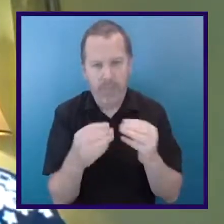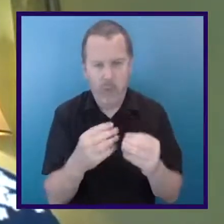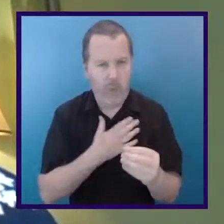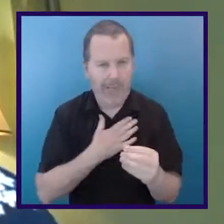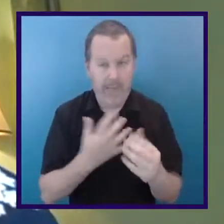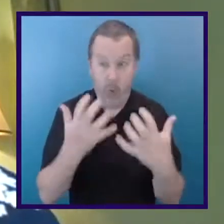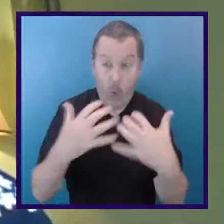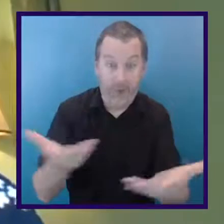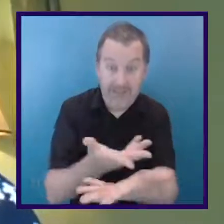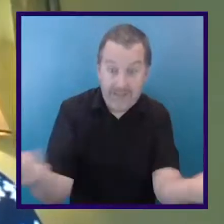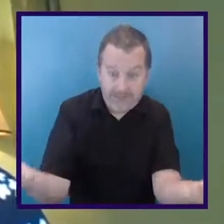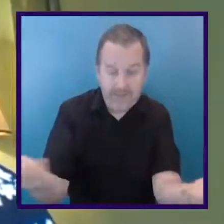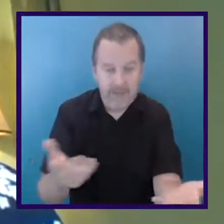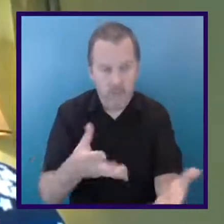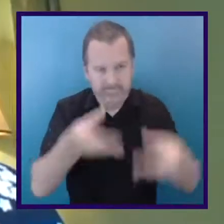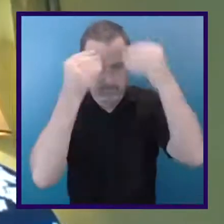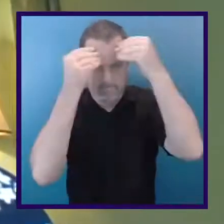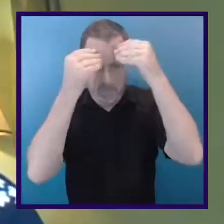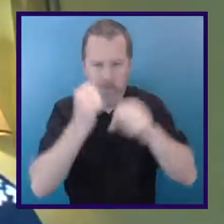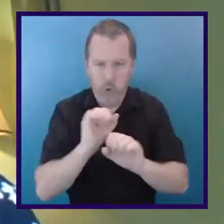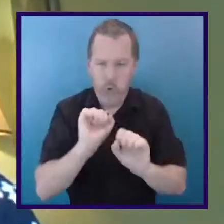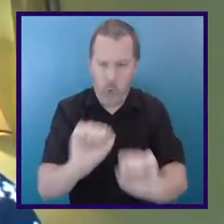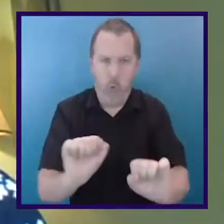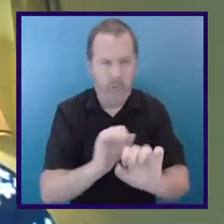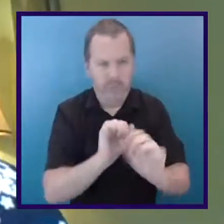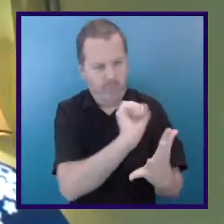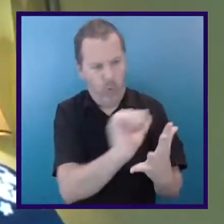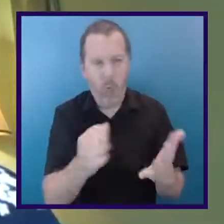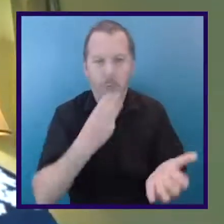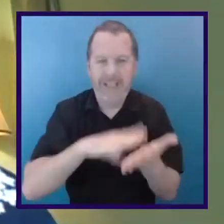like one thing that you would like the audience to take away in terms of your message about